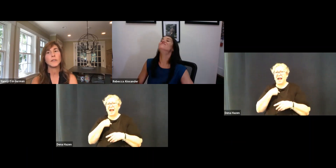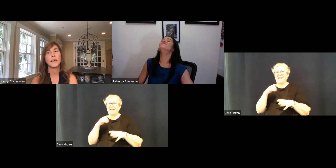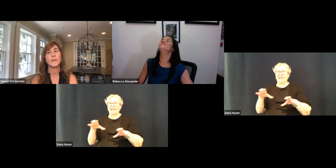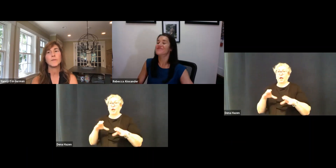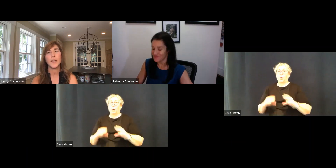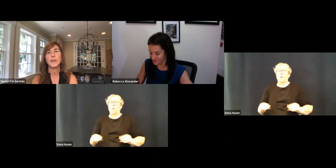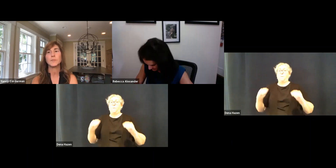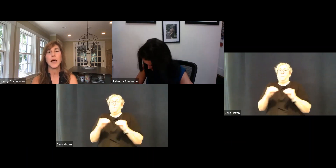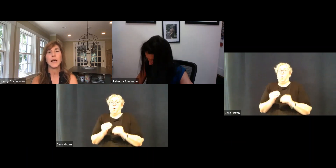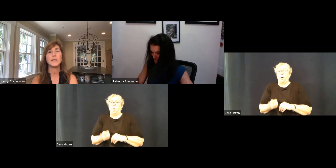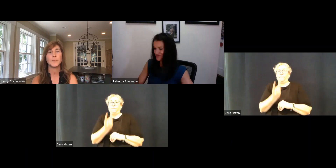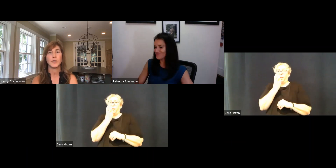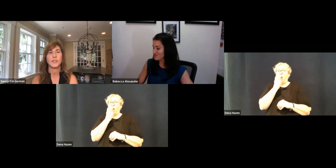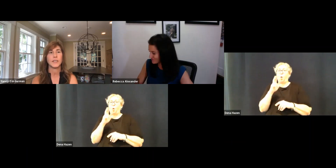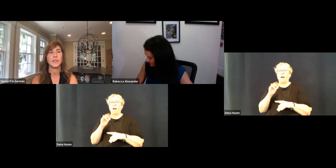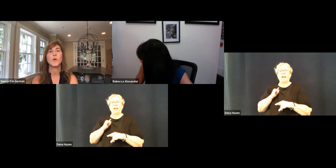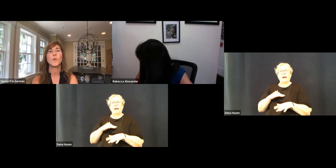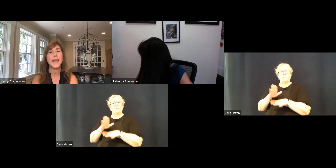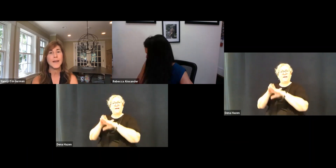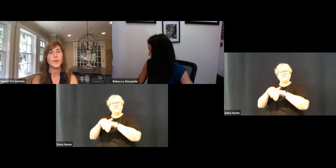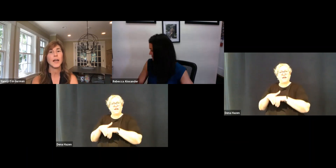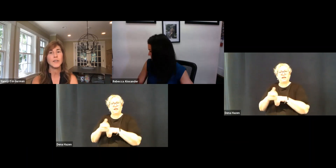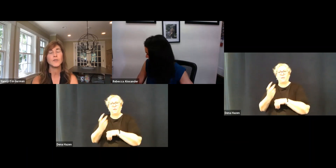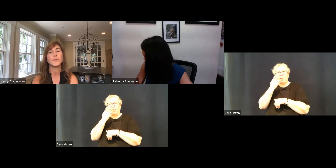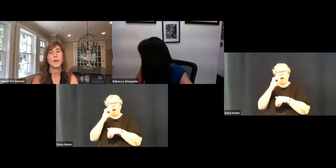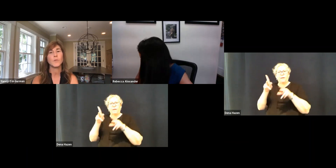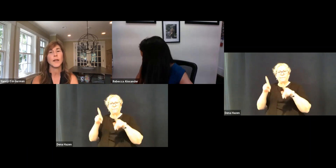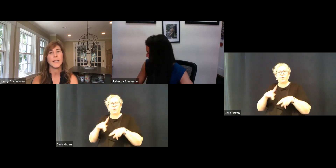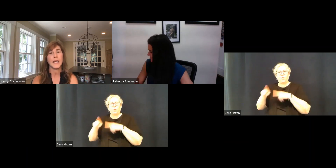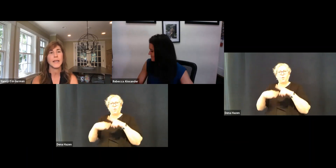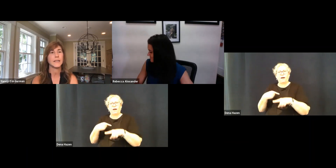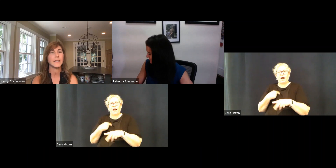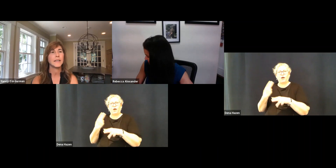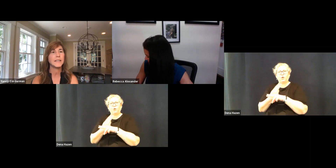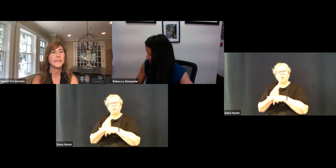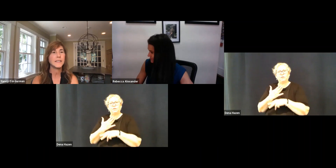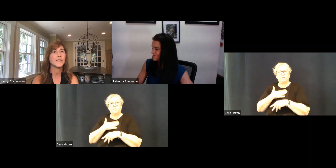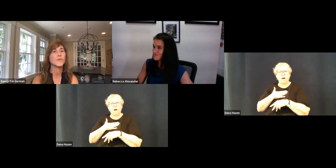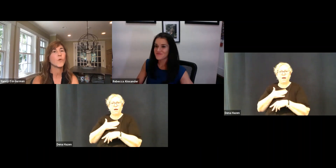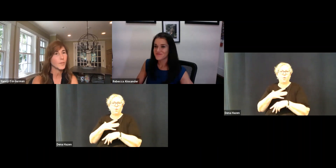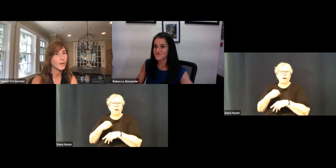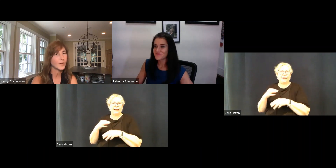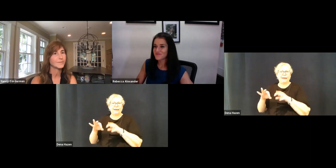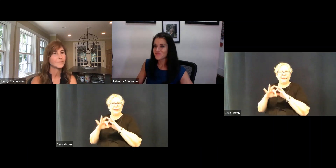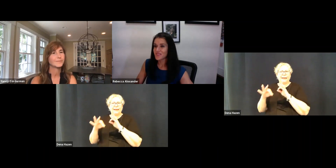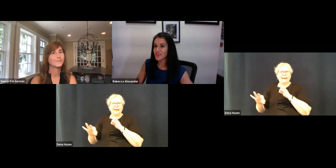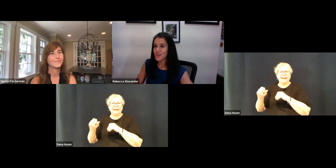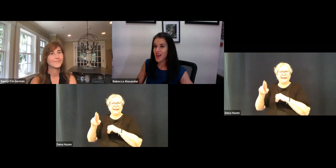or like a fake blind person whenever I use my white cane. Is this normal?